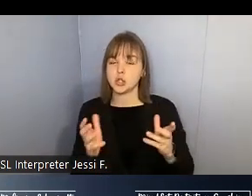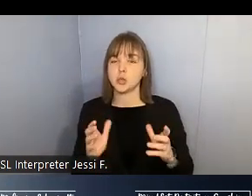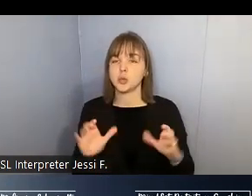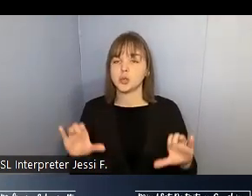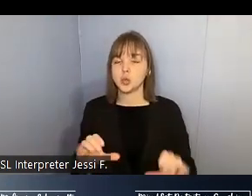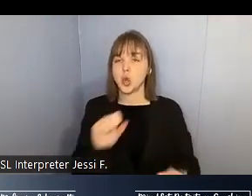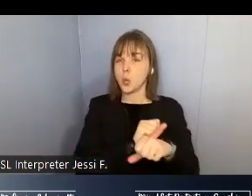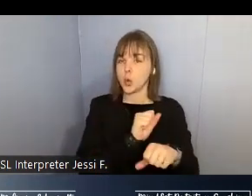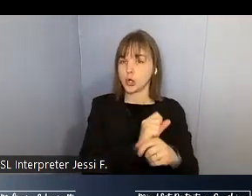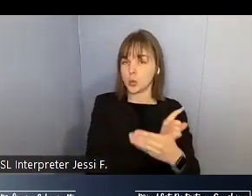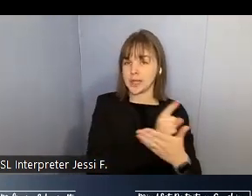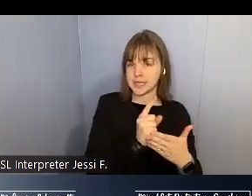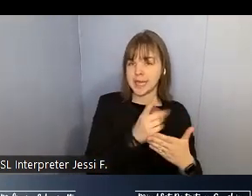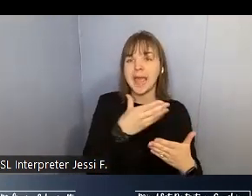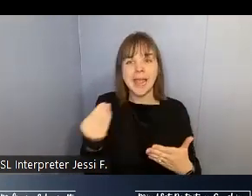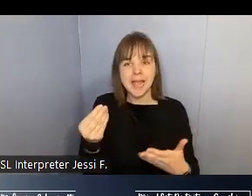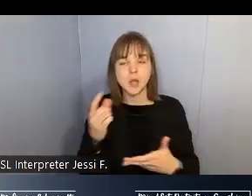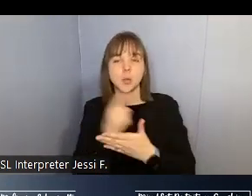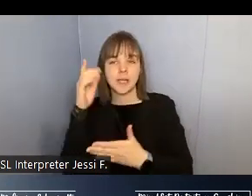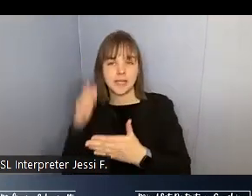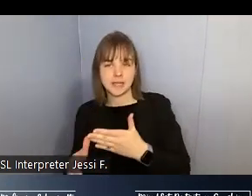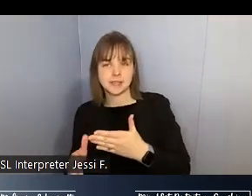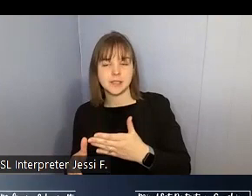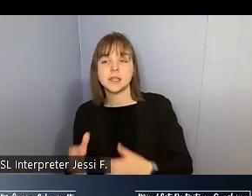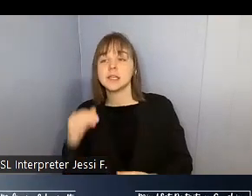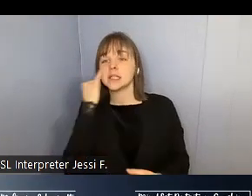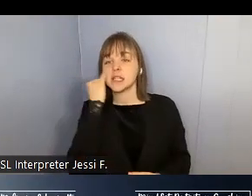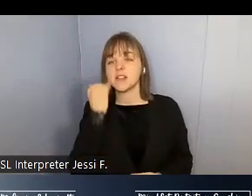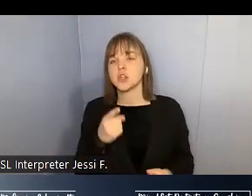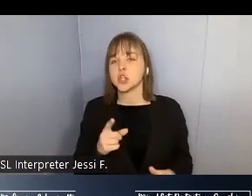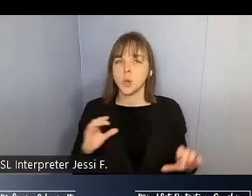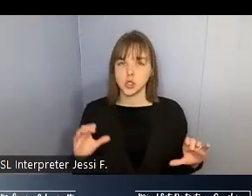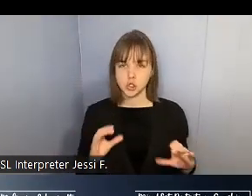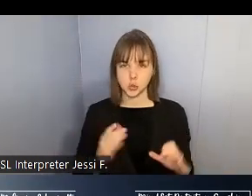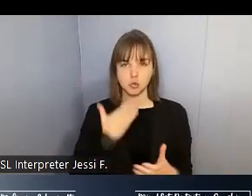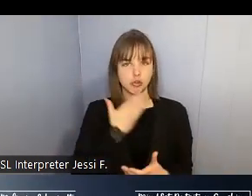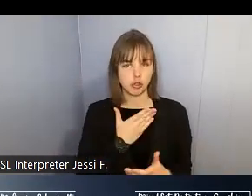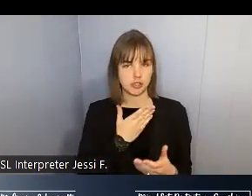for a lot of people because if you're somebody who you're good a week and then you're bad on the weekends,